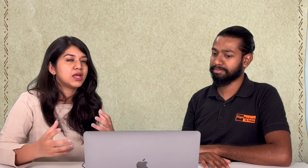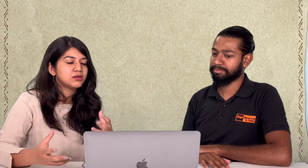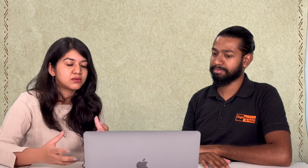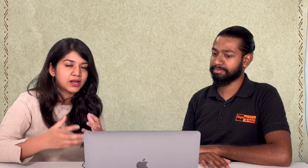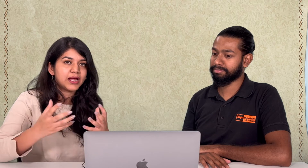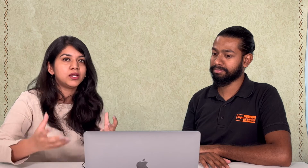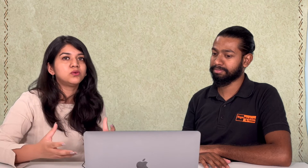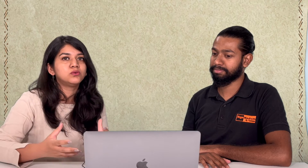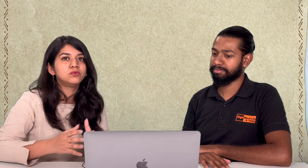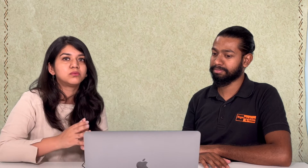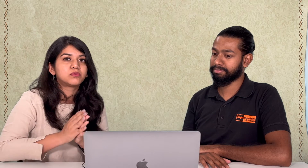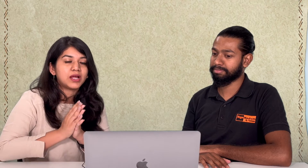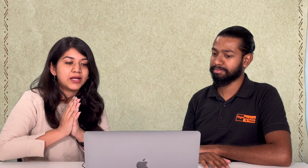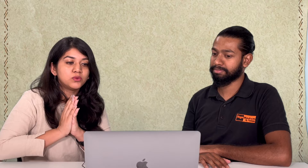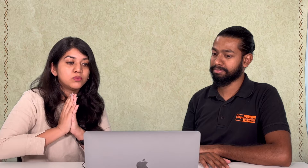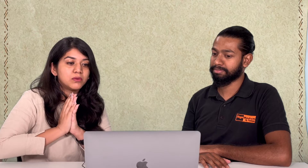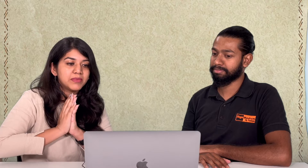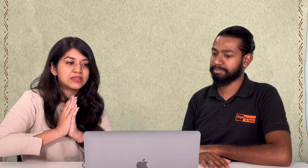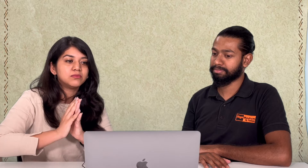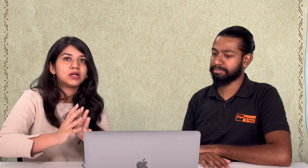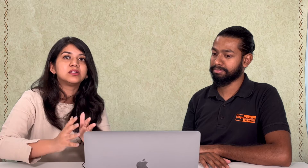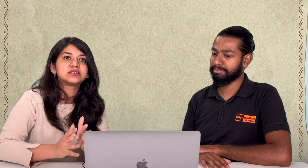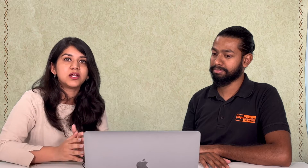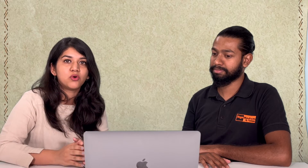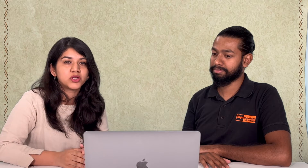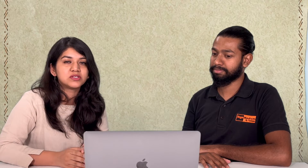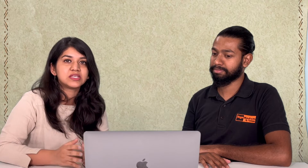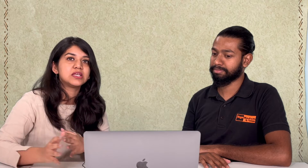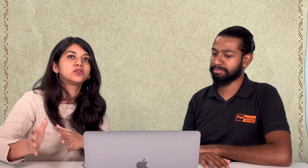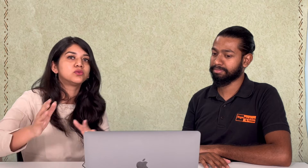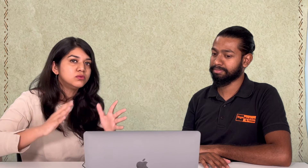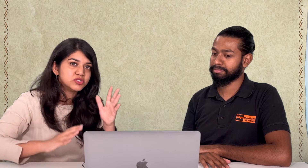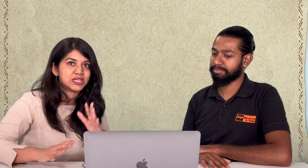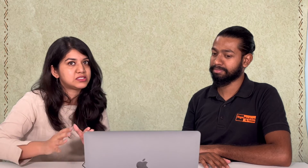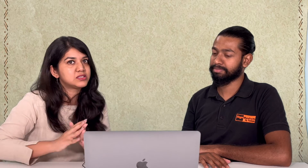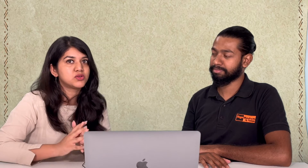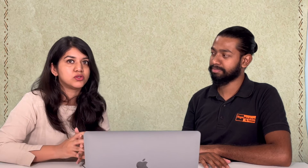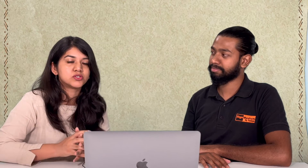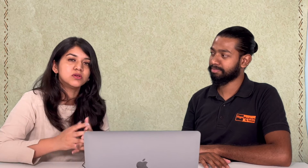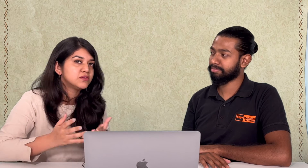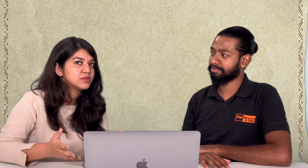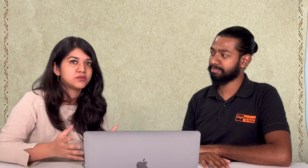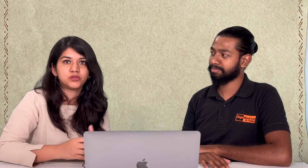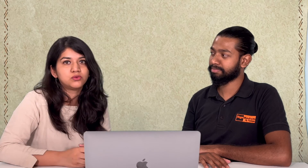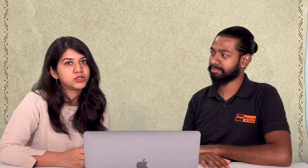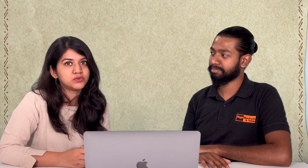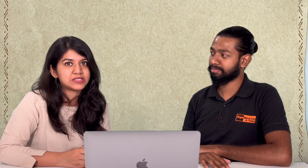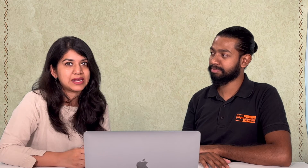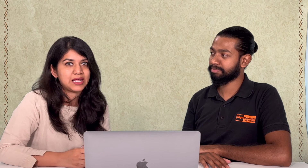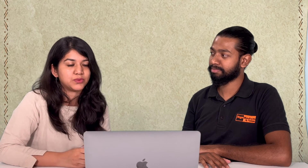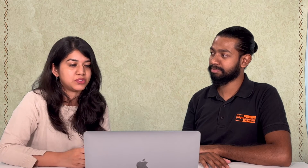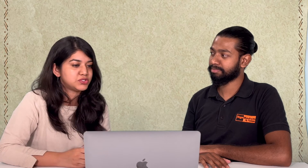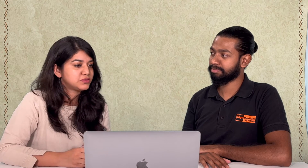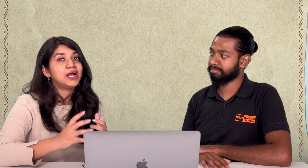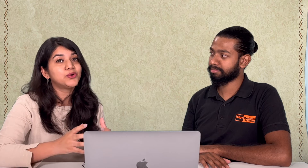You can try to try to make them understand what you're saying through gestures also, even if you don't use sign language.